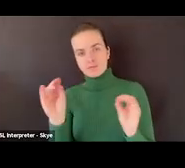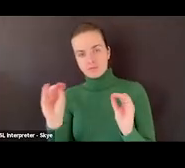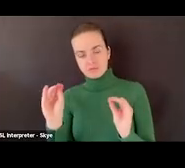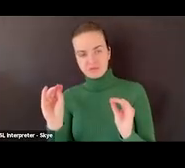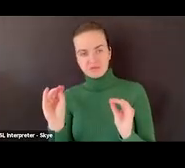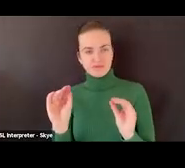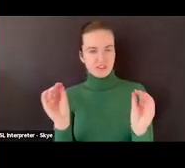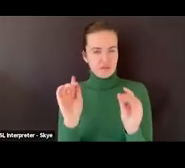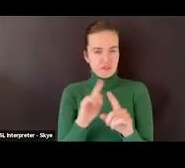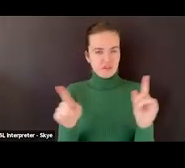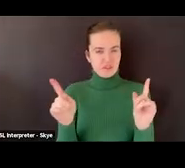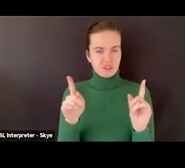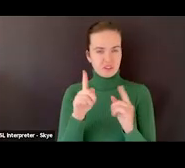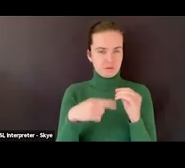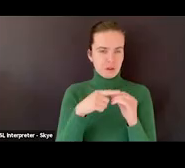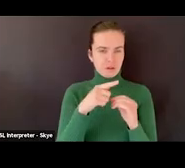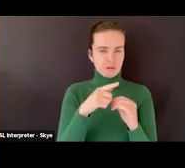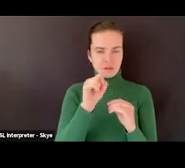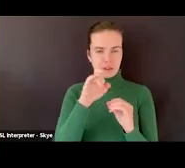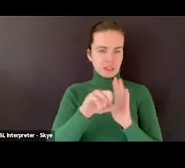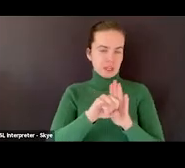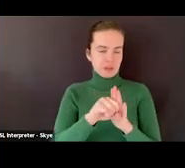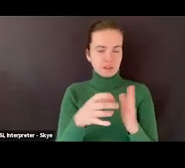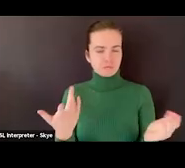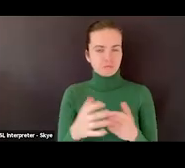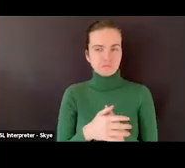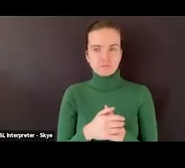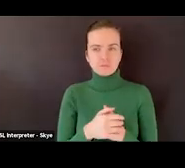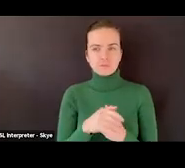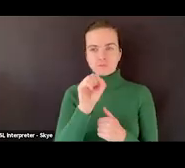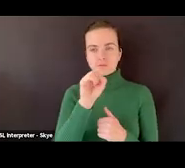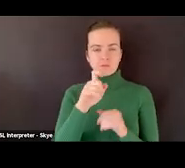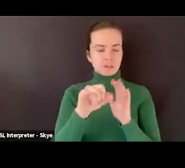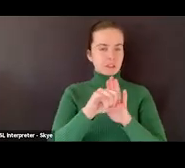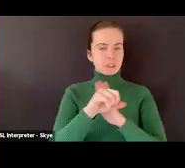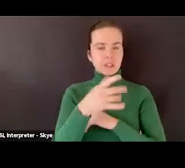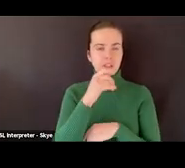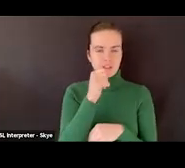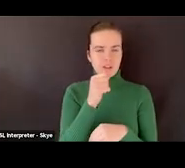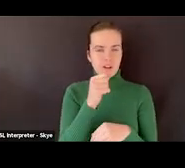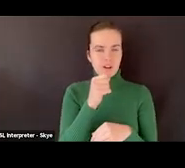distinction among sexual identity. So sexual identity was not a driving factor about HIV